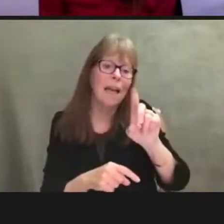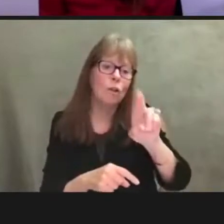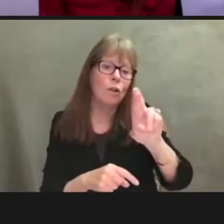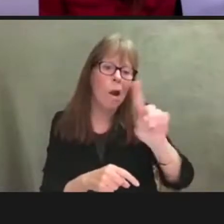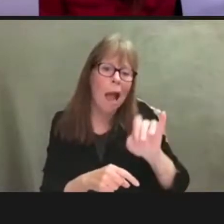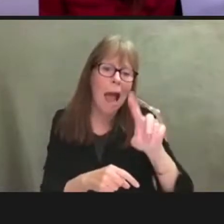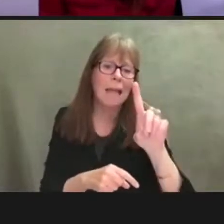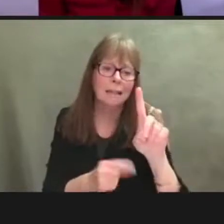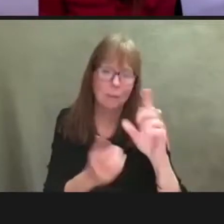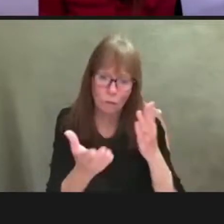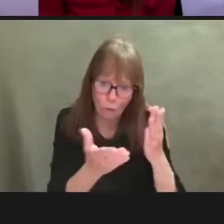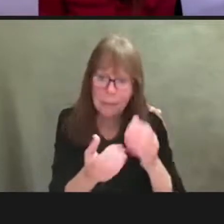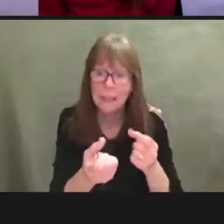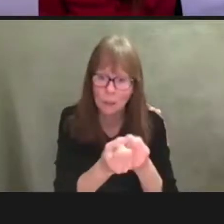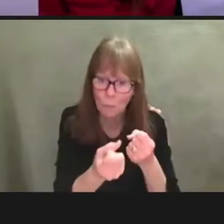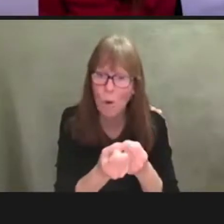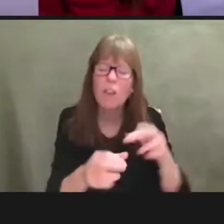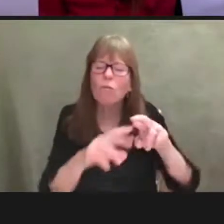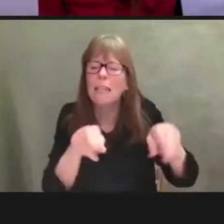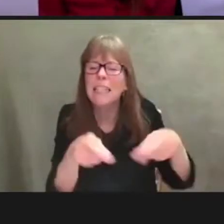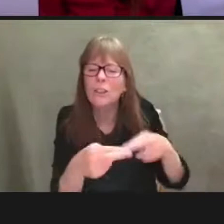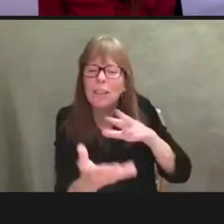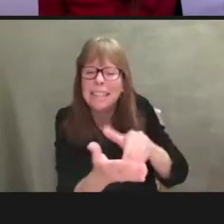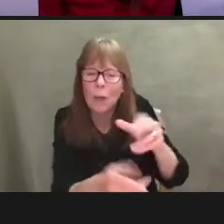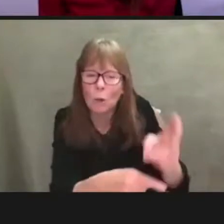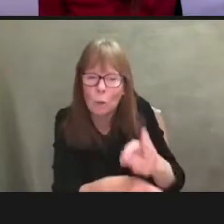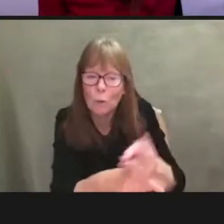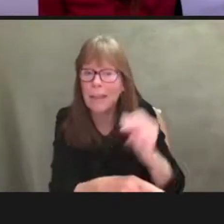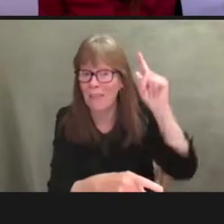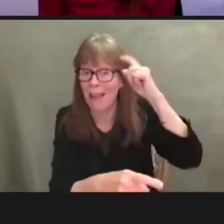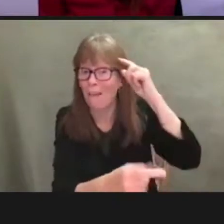regional centers and approved by the government.